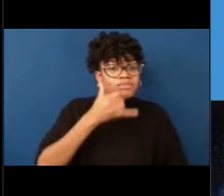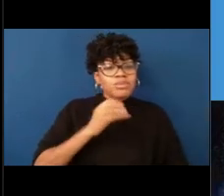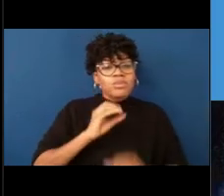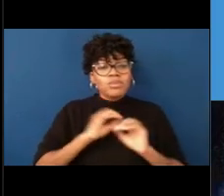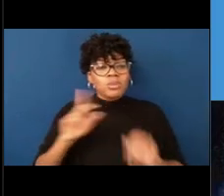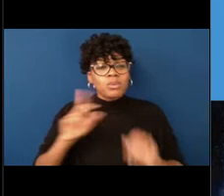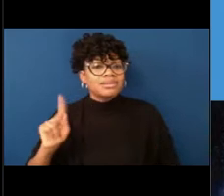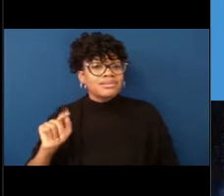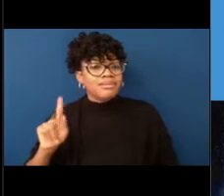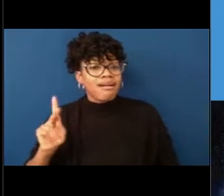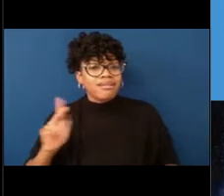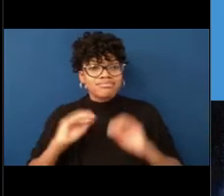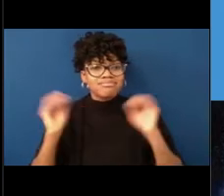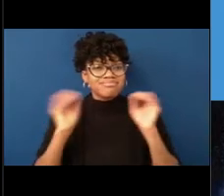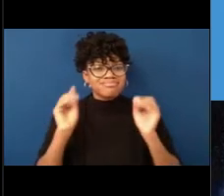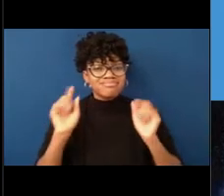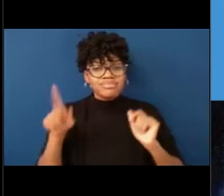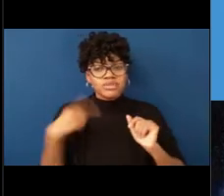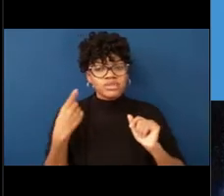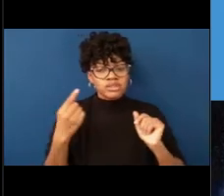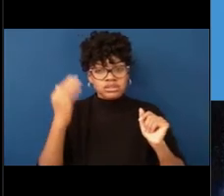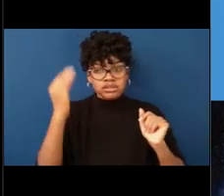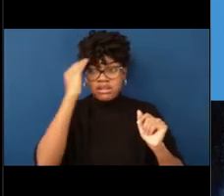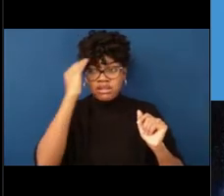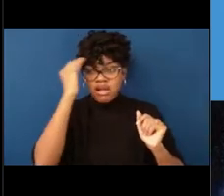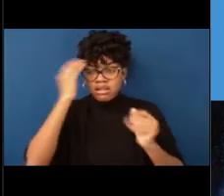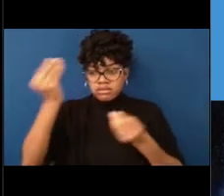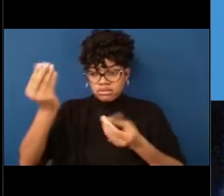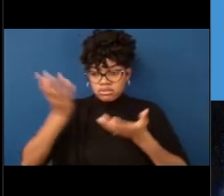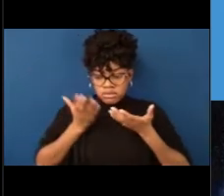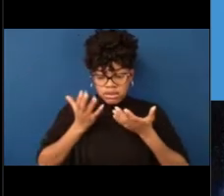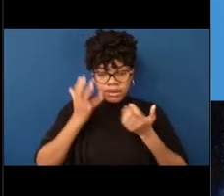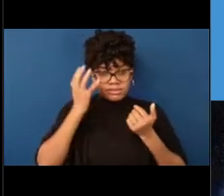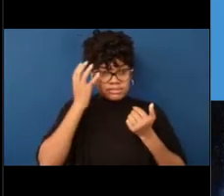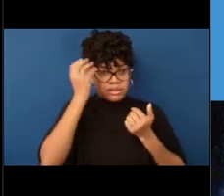So all the knowledge had to be memorized and passed down